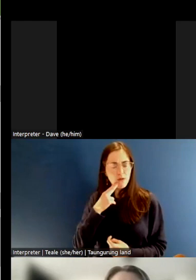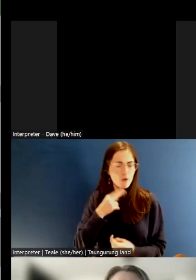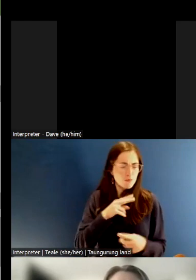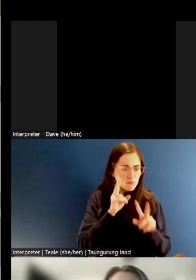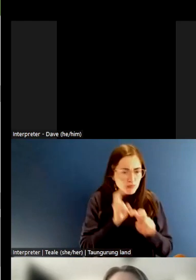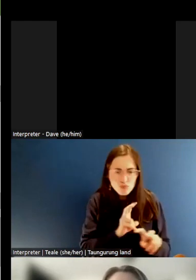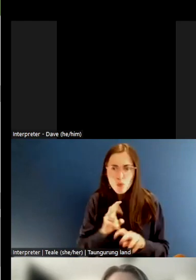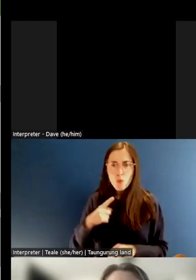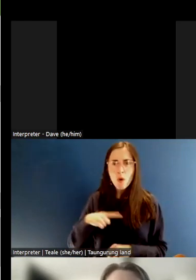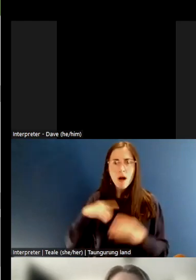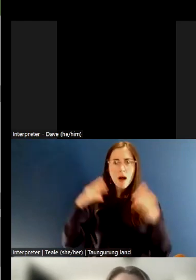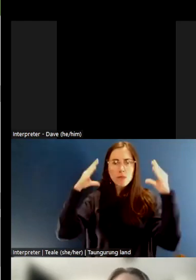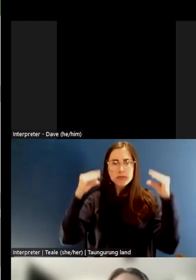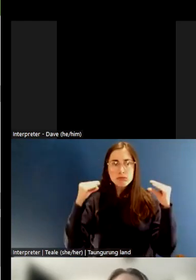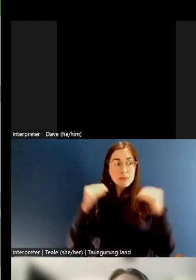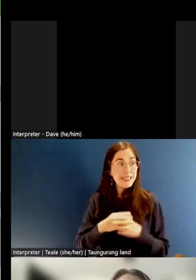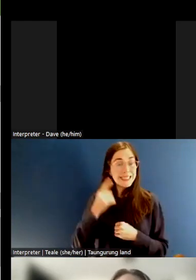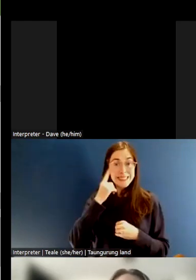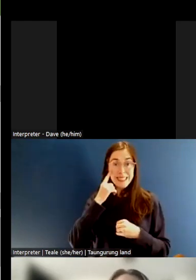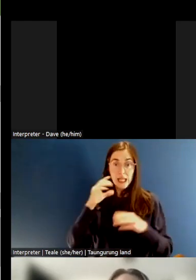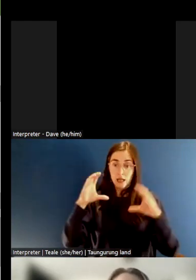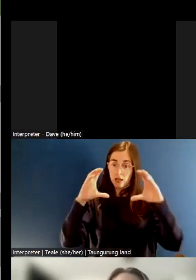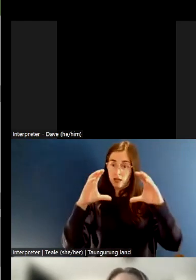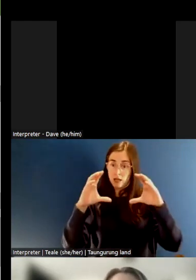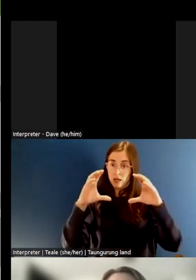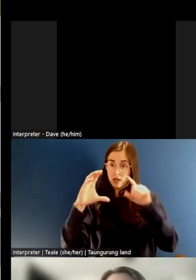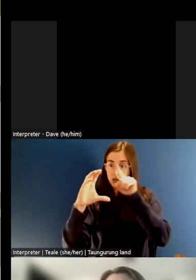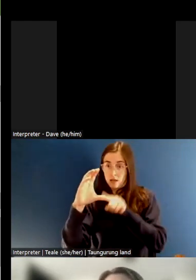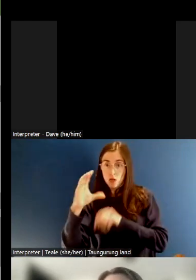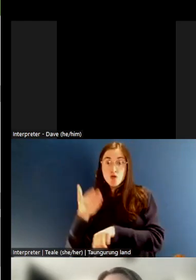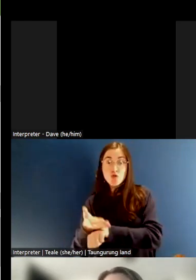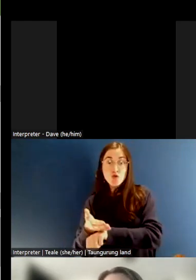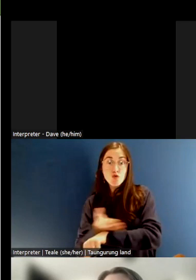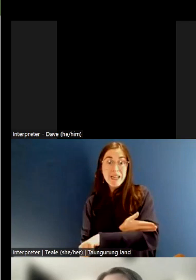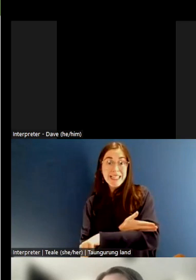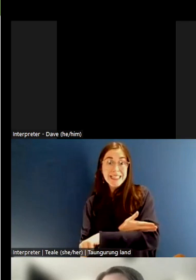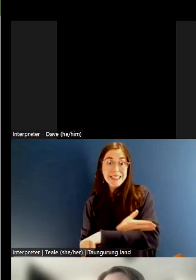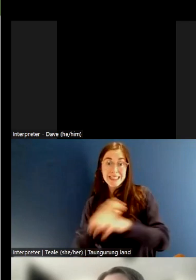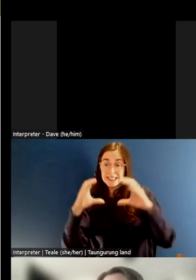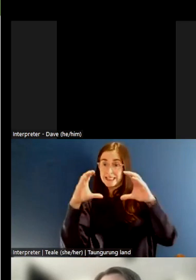if you look at that green half of the chart there, we're talking about your chromosomal